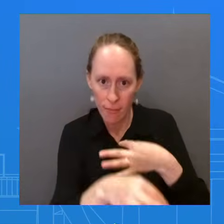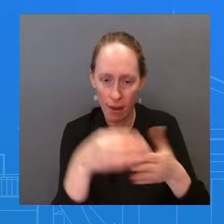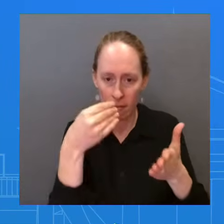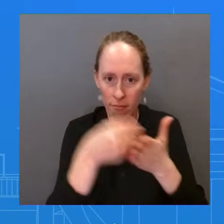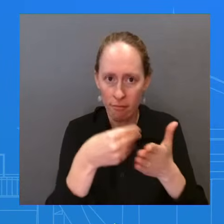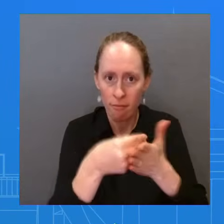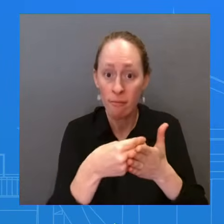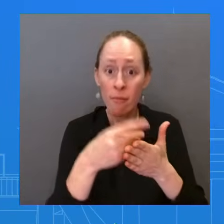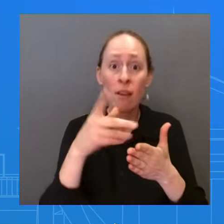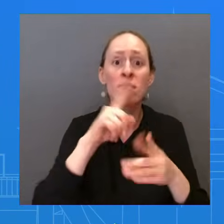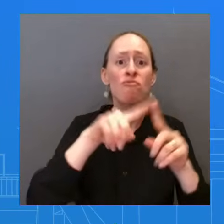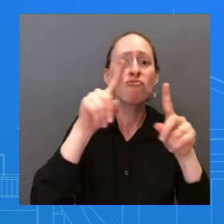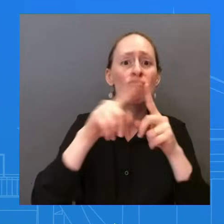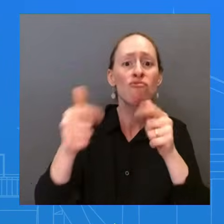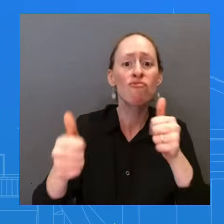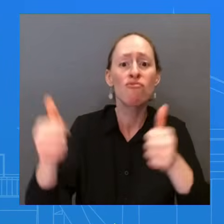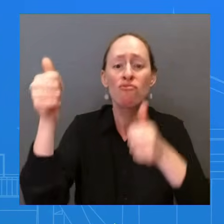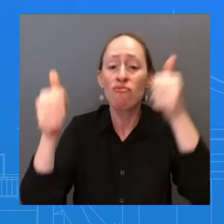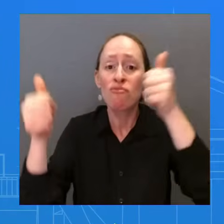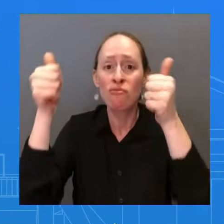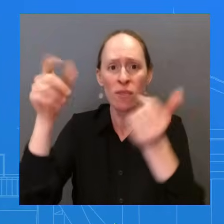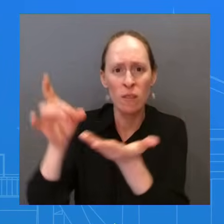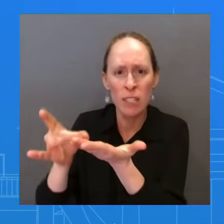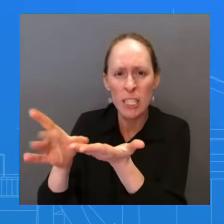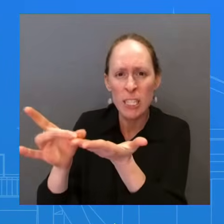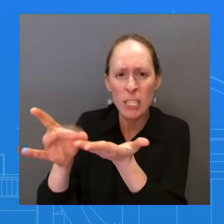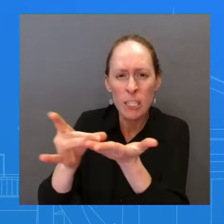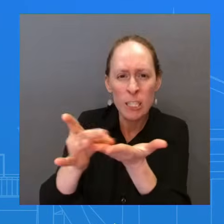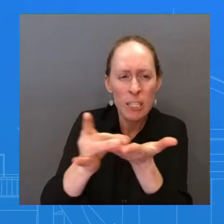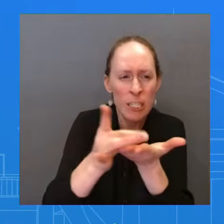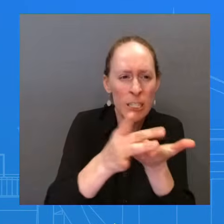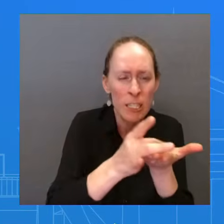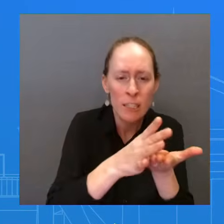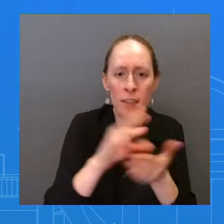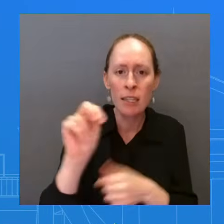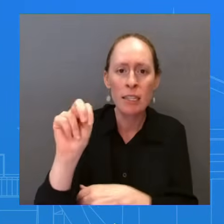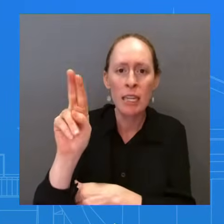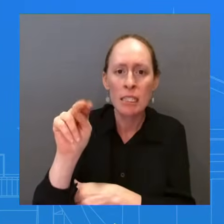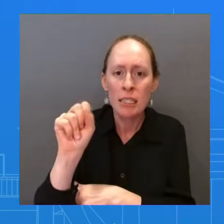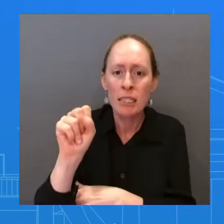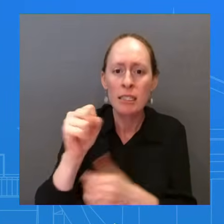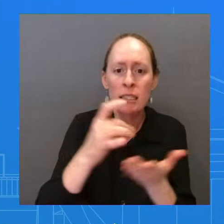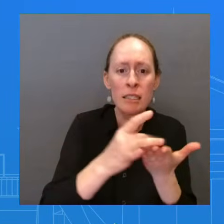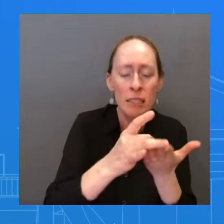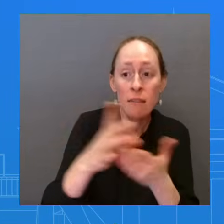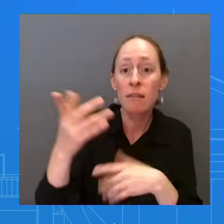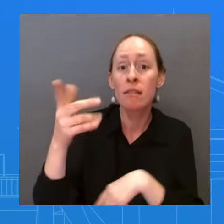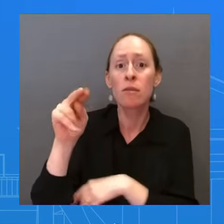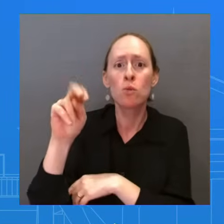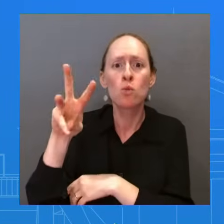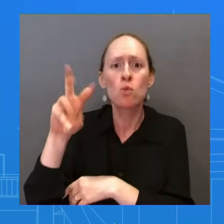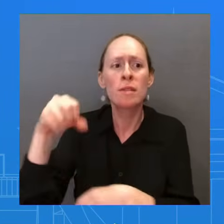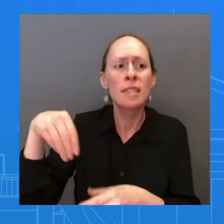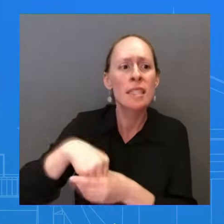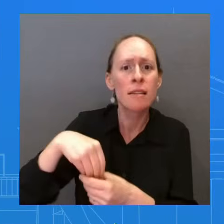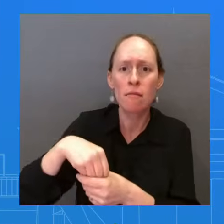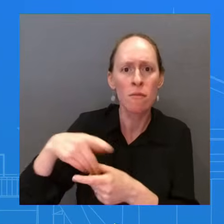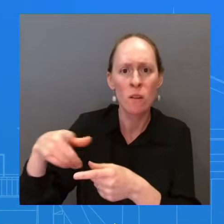confiscated church buildings, shut down media outlets. Quite simply, what is the White House's message to Daniel Ortega? Mr. Kirby: Yeah. So, look,